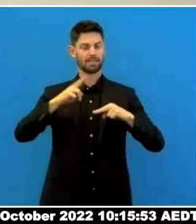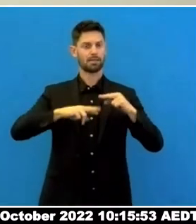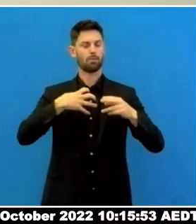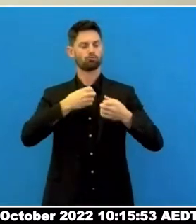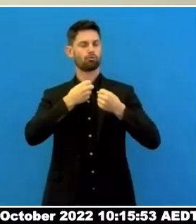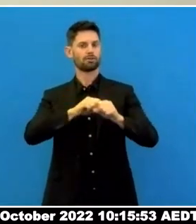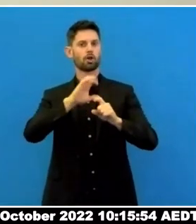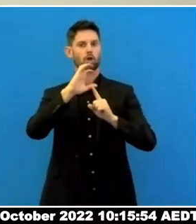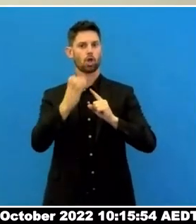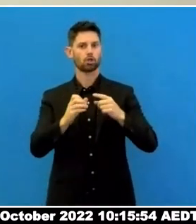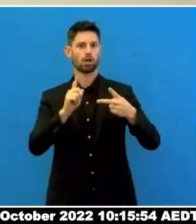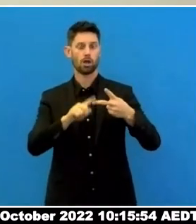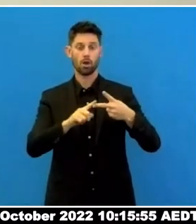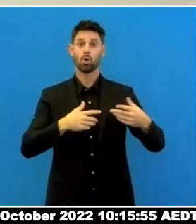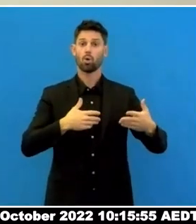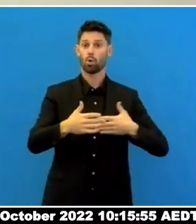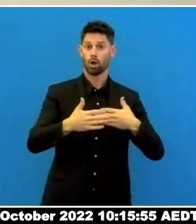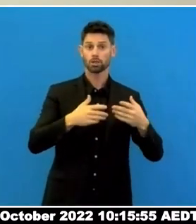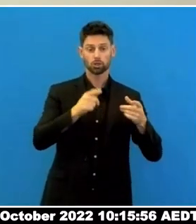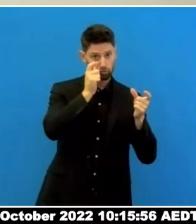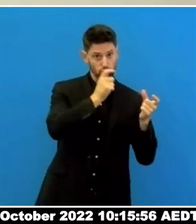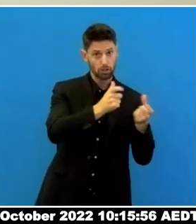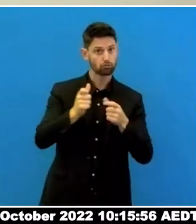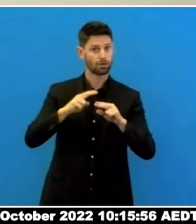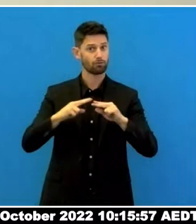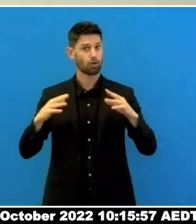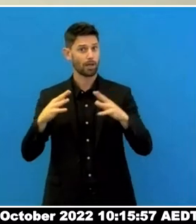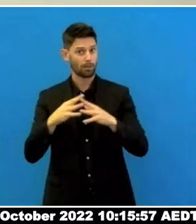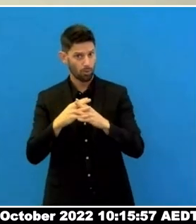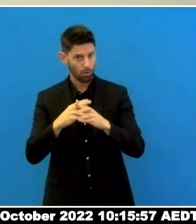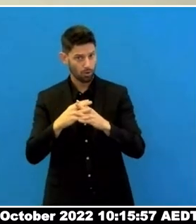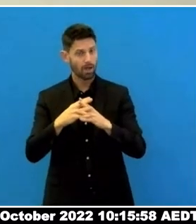modernising the regulatory framework, enhancing access to justice,